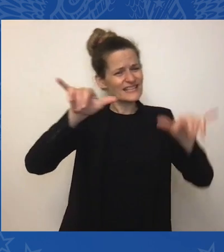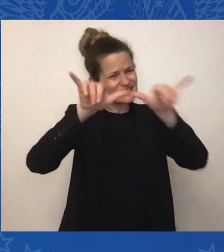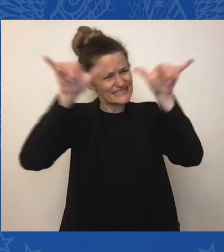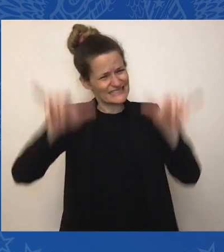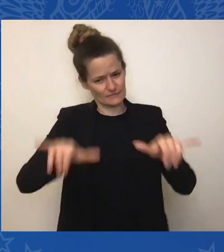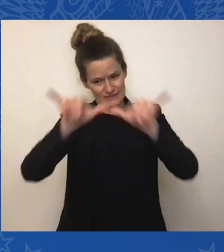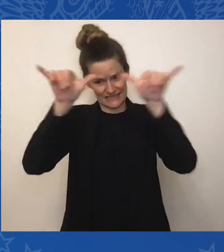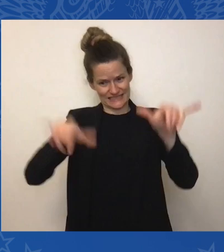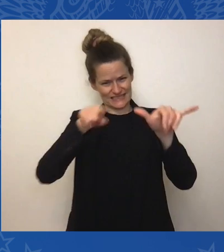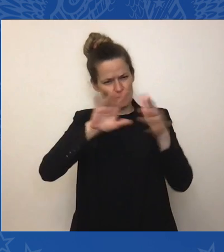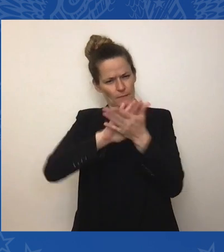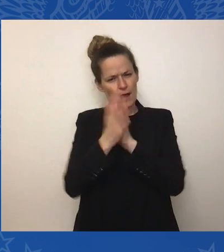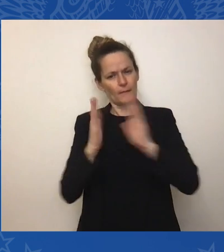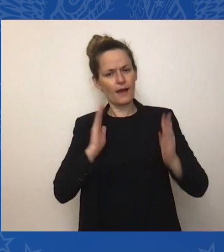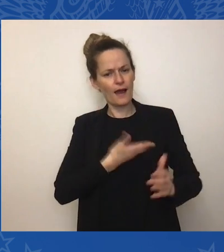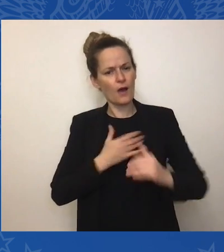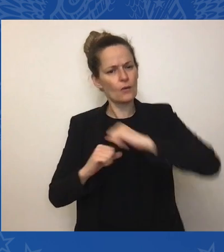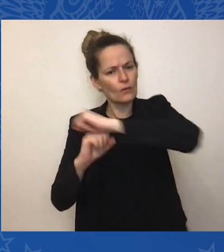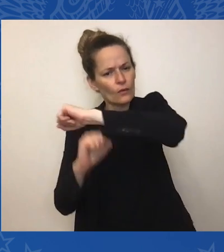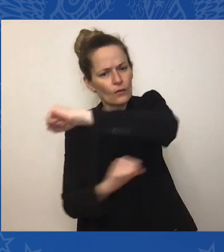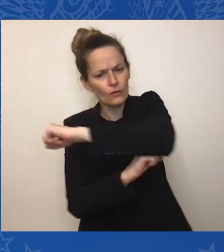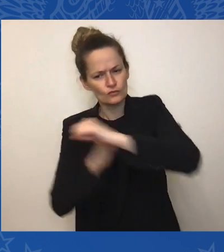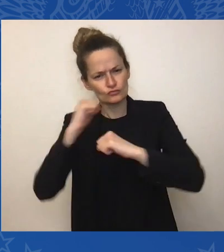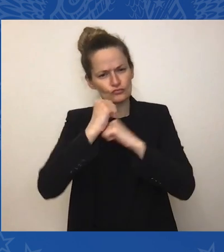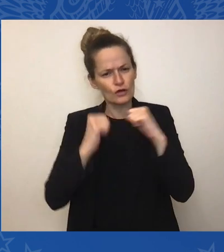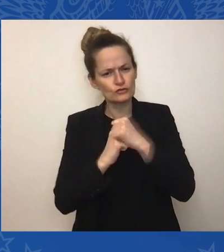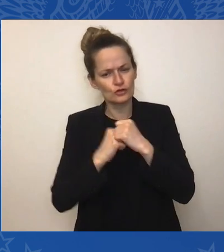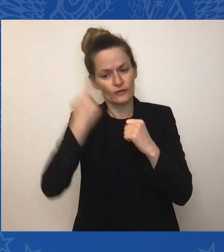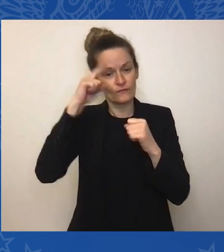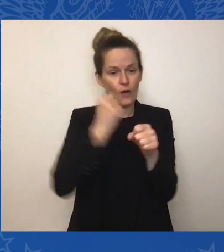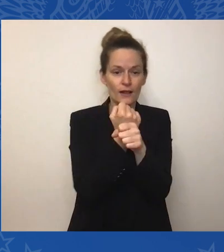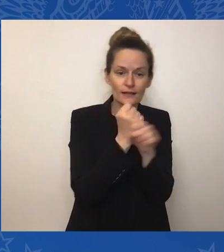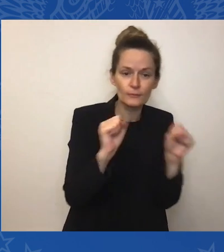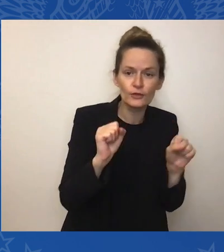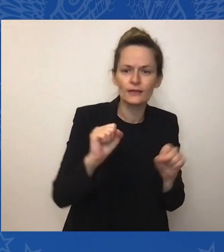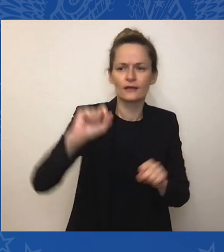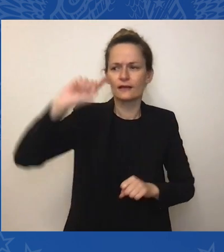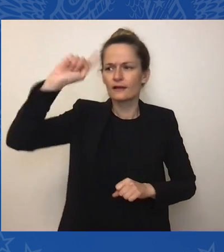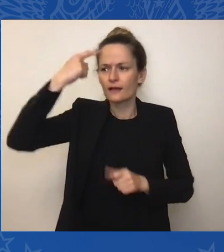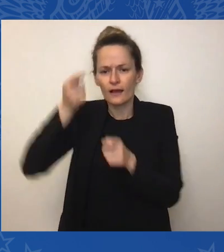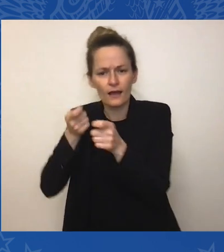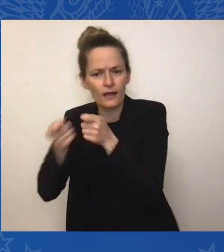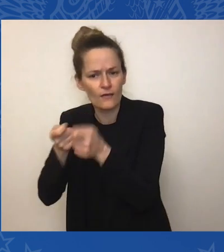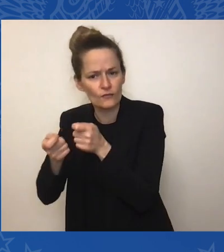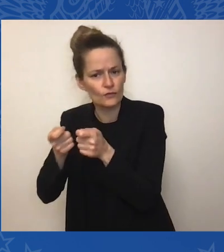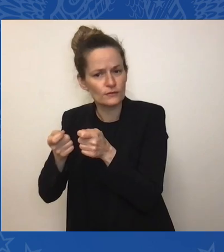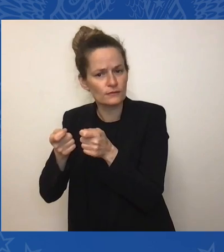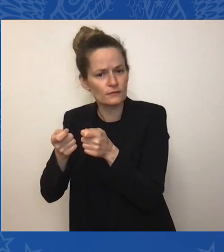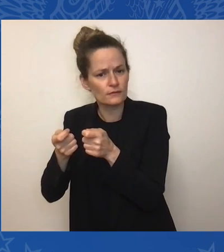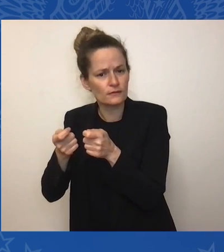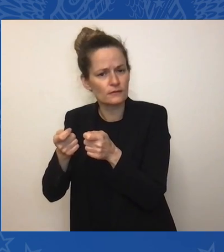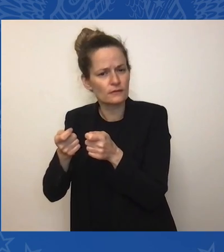I've defined to my foreign colleagues and heads of state America when I was at the G7.